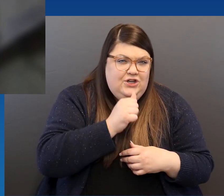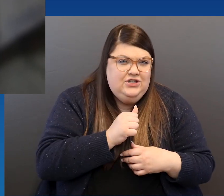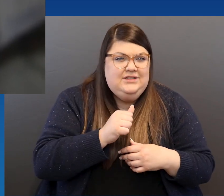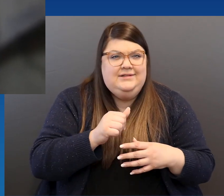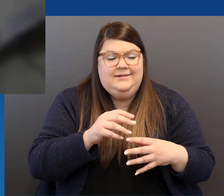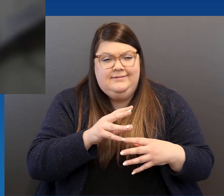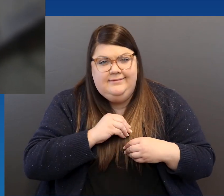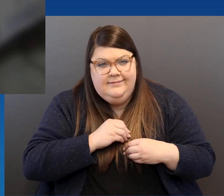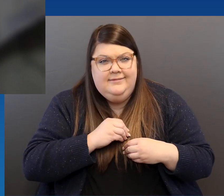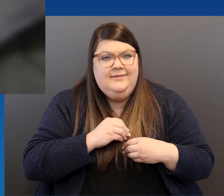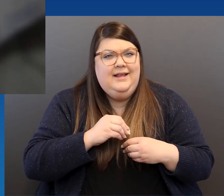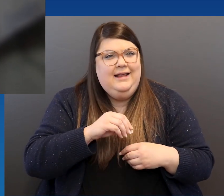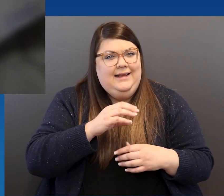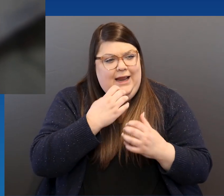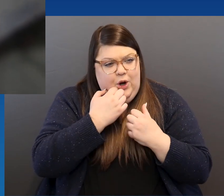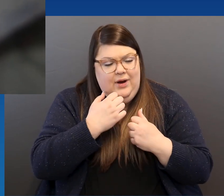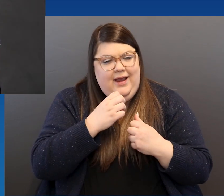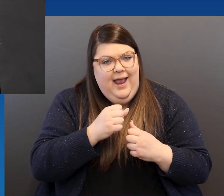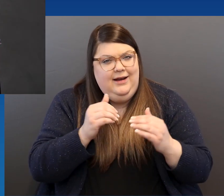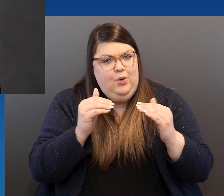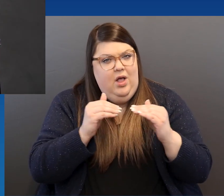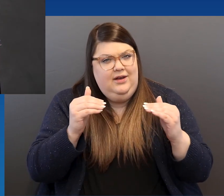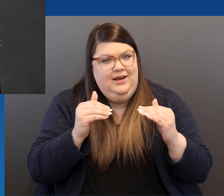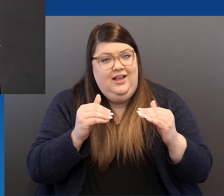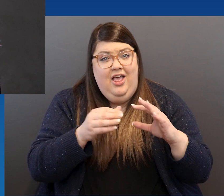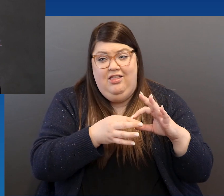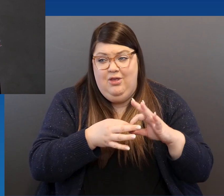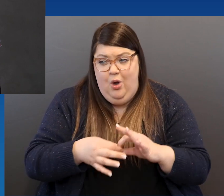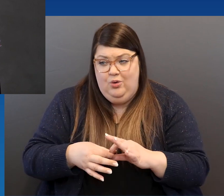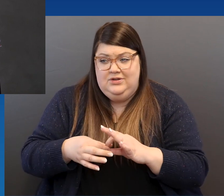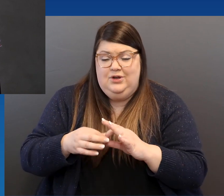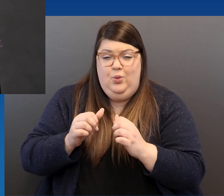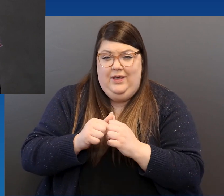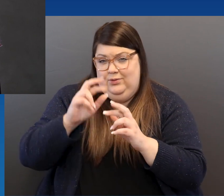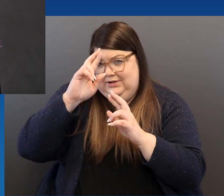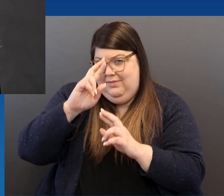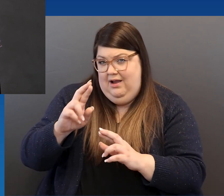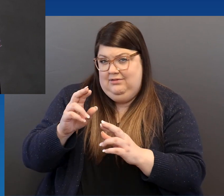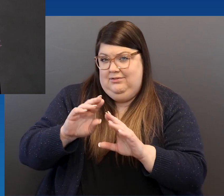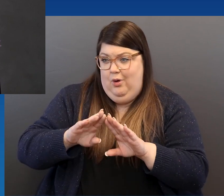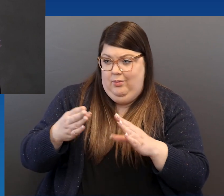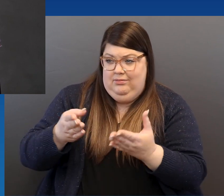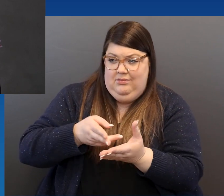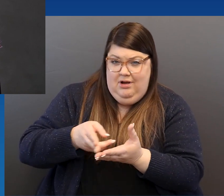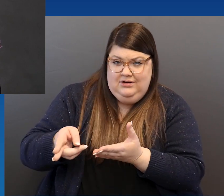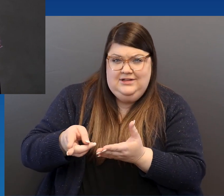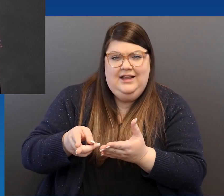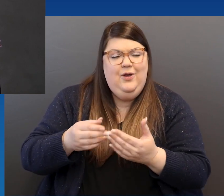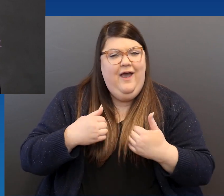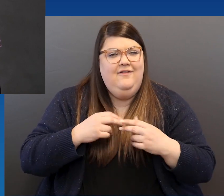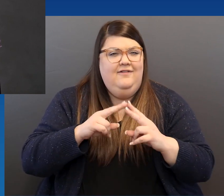Those, along with respect, love, and honesty, you have a very positive, loving, and caring relationship.